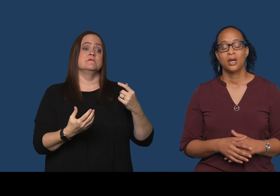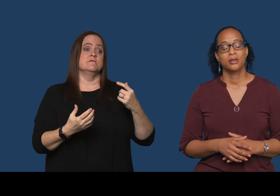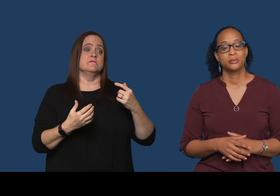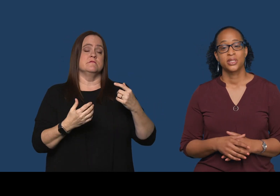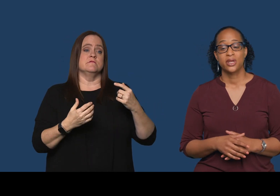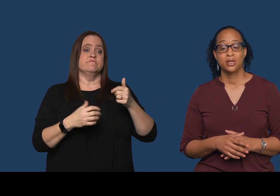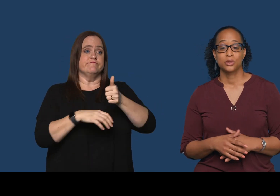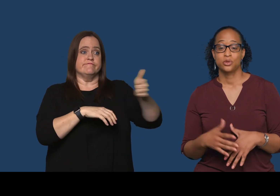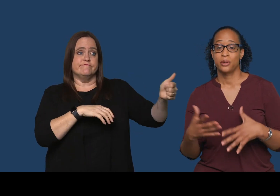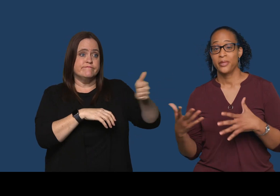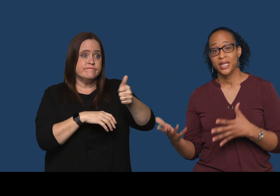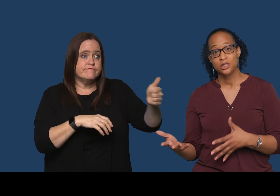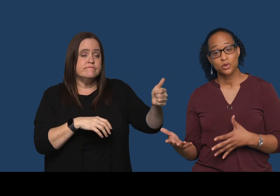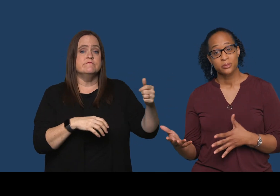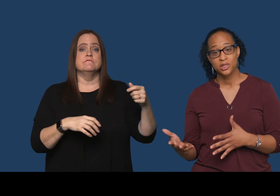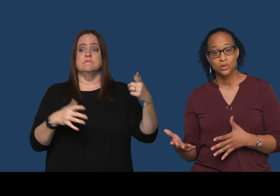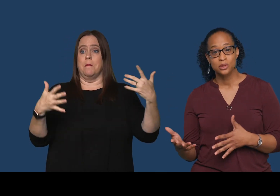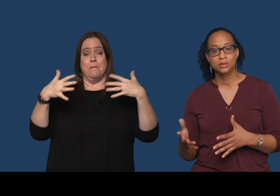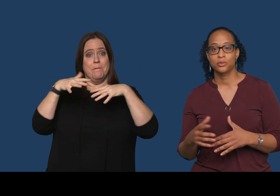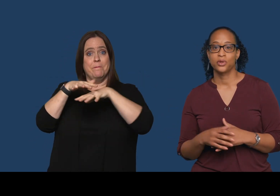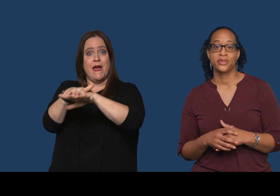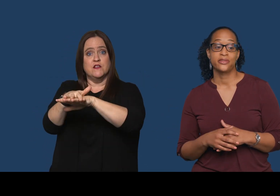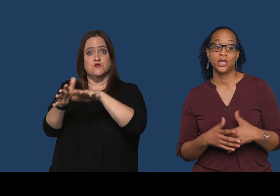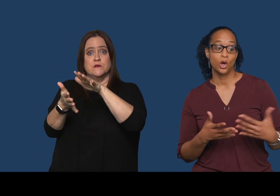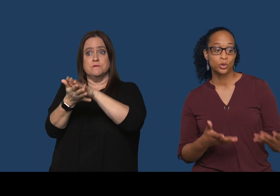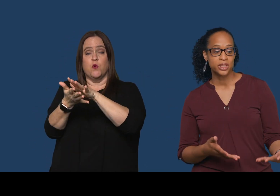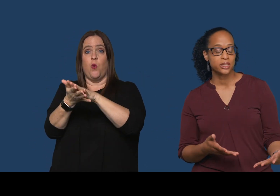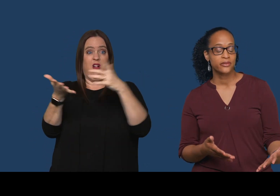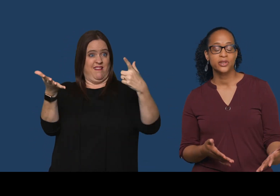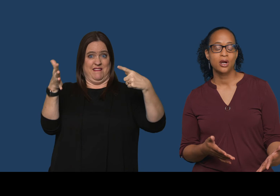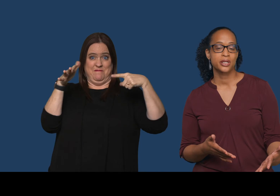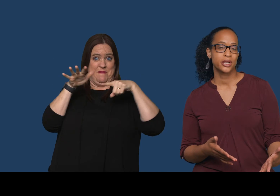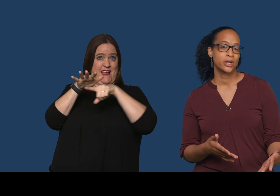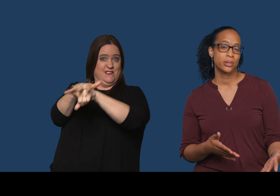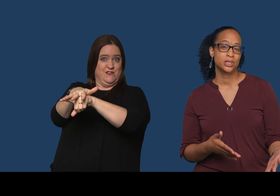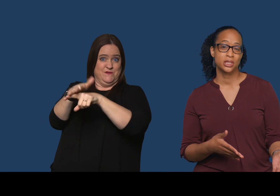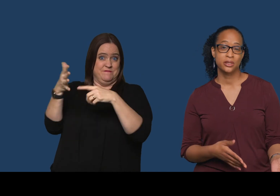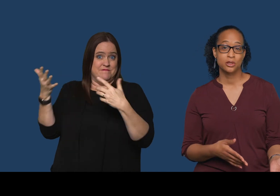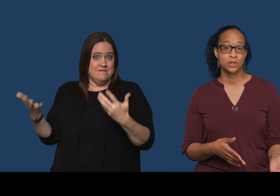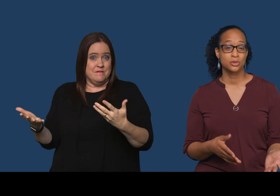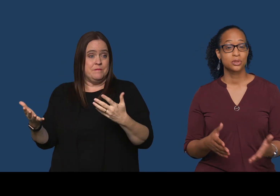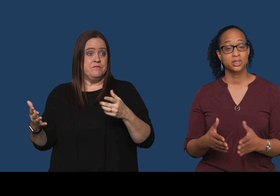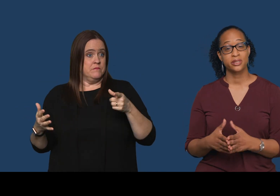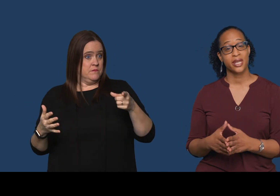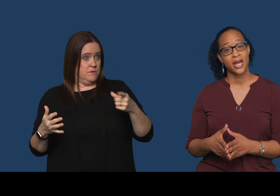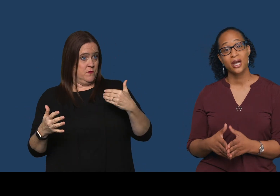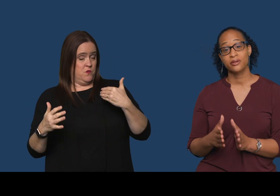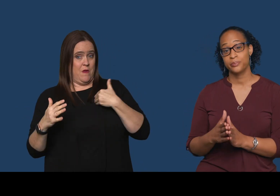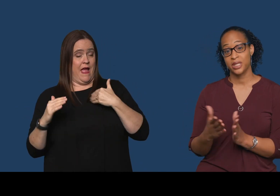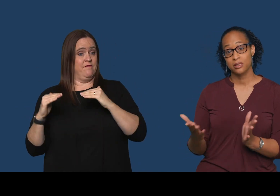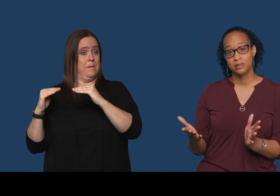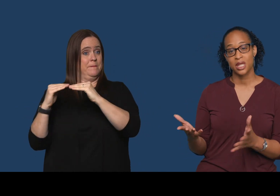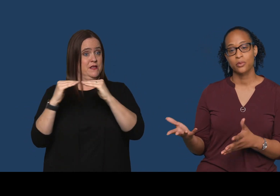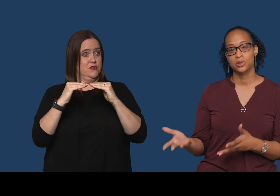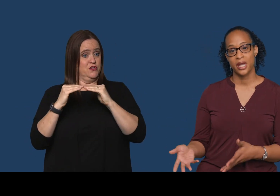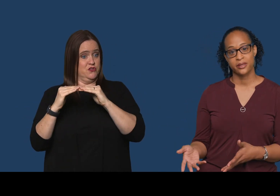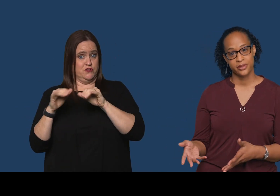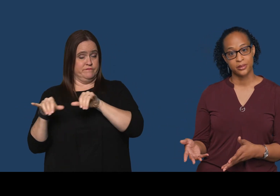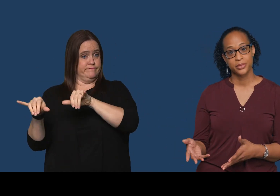Did they go to a mainstream school? Were they the only deaf and hard-of-hearing person in their school? Did they have peers that were like them?